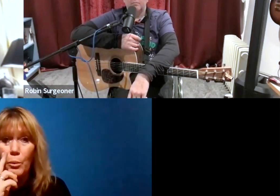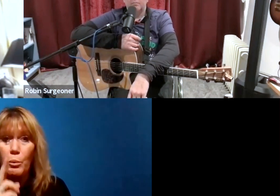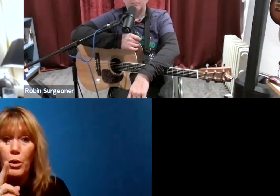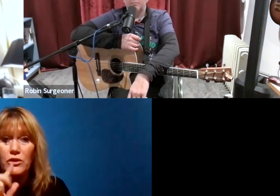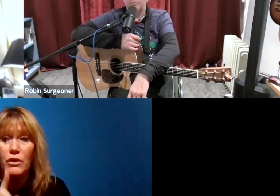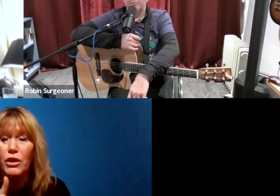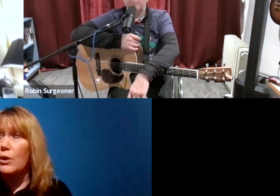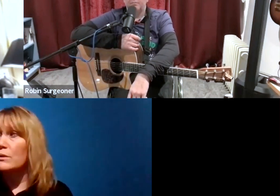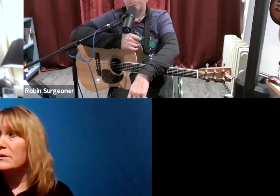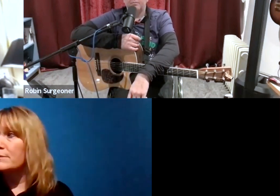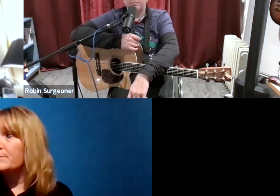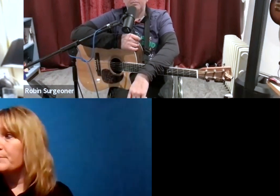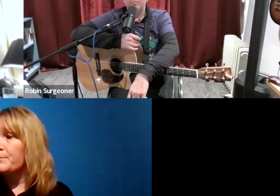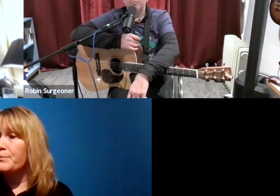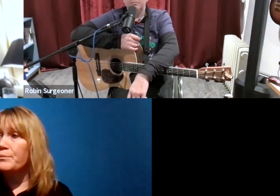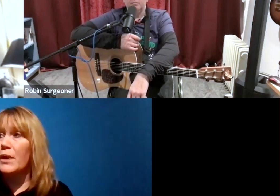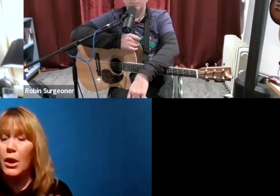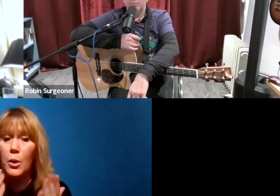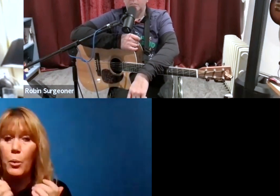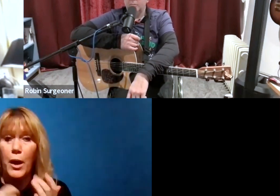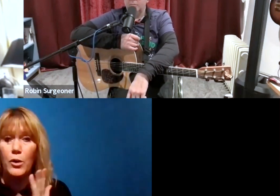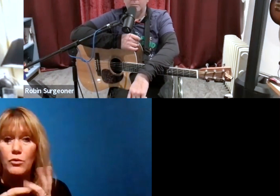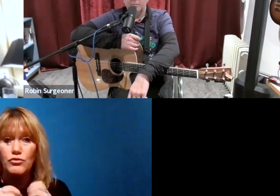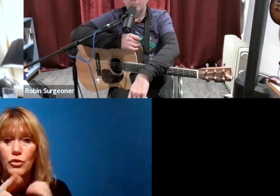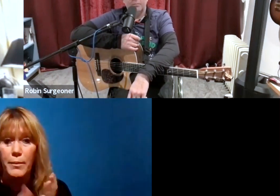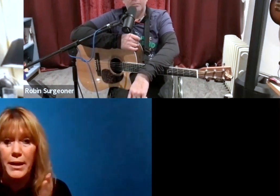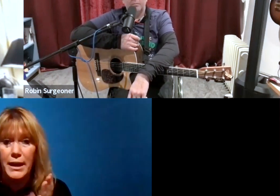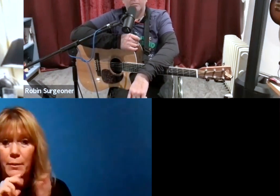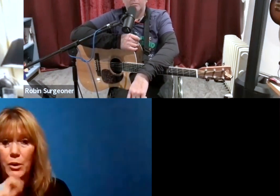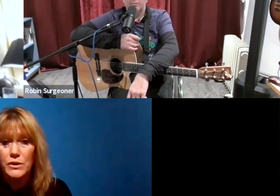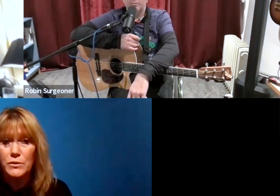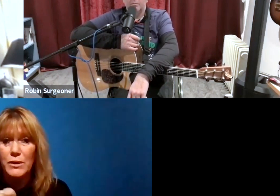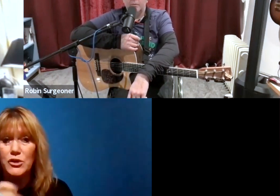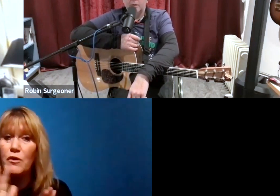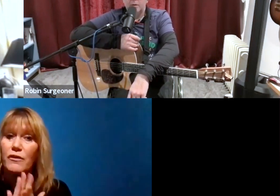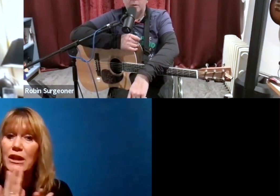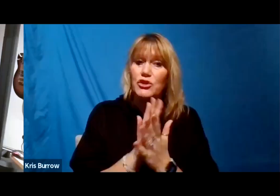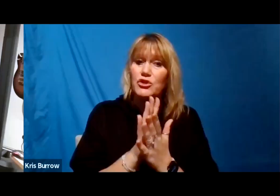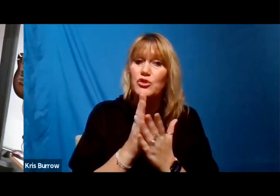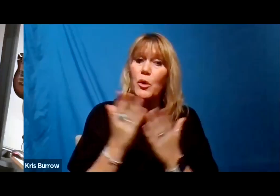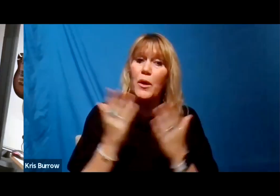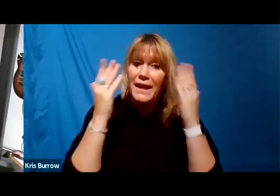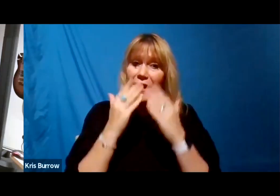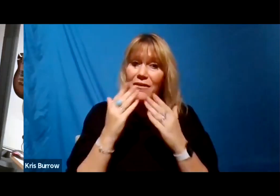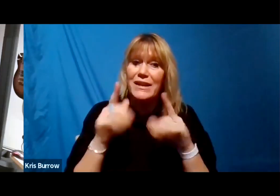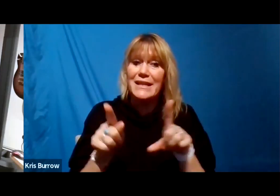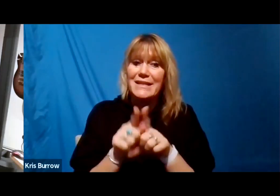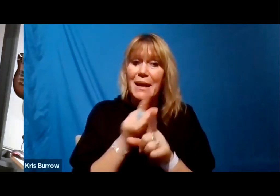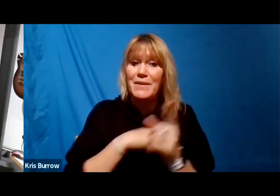I'm going to switch off and enjoy the rest of the evening like everybody else. Evening everybody,